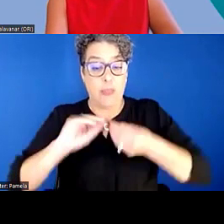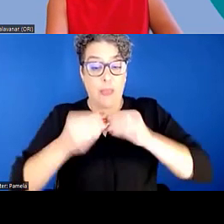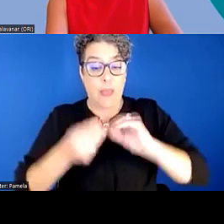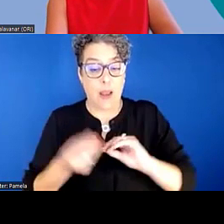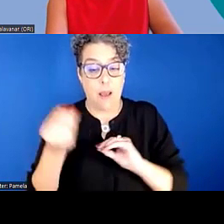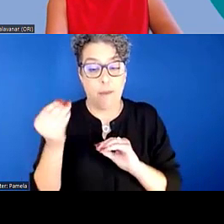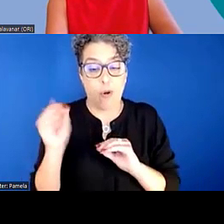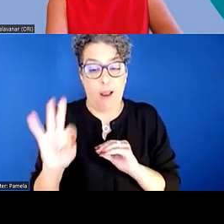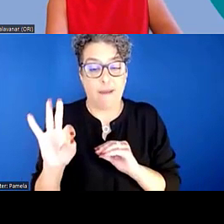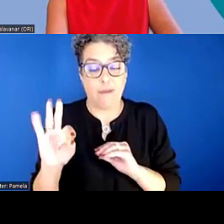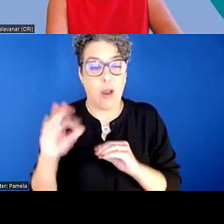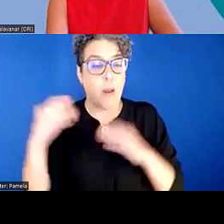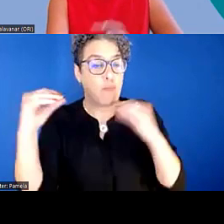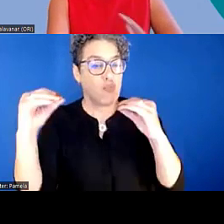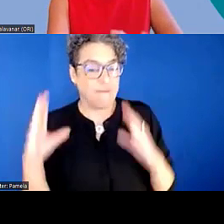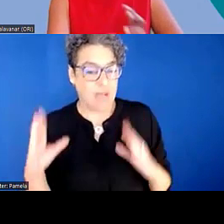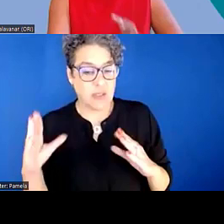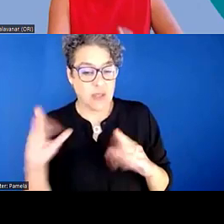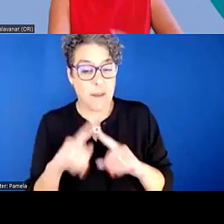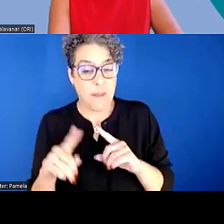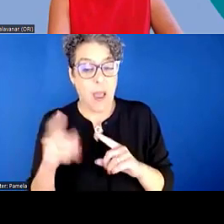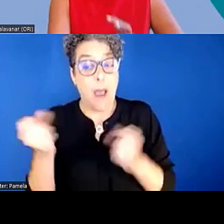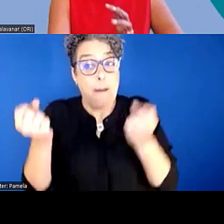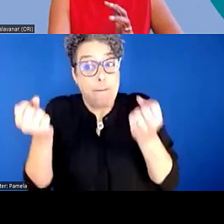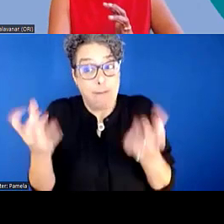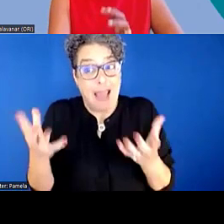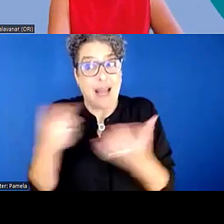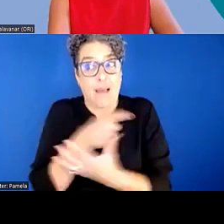many others who collect actual data or interviews